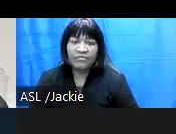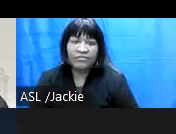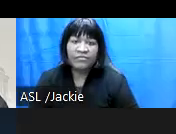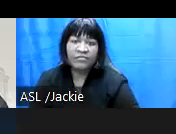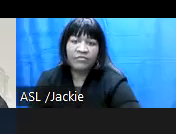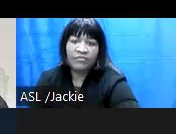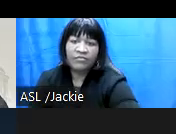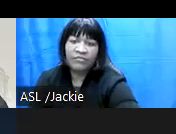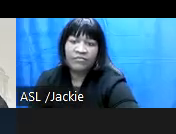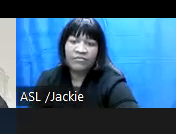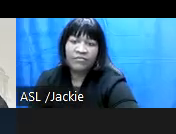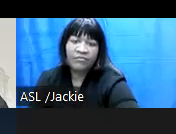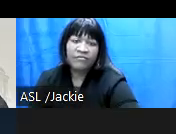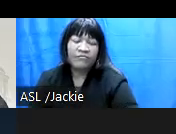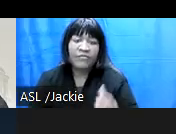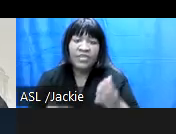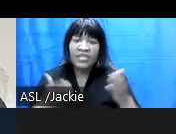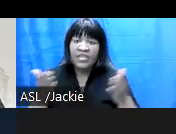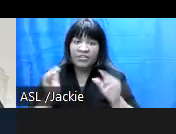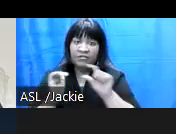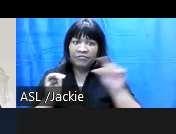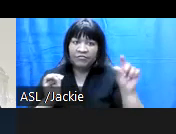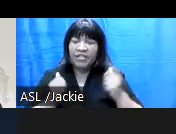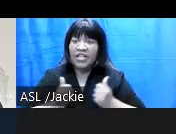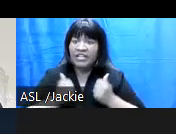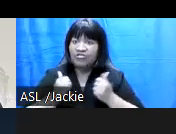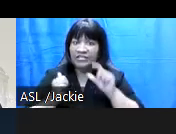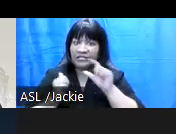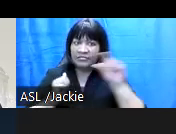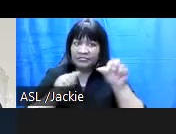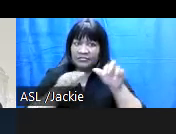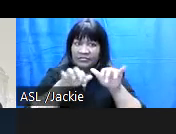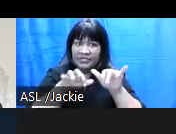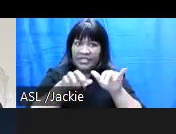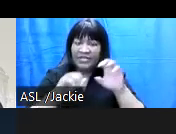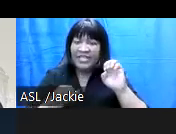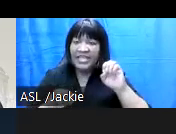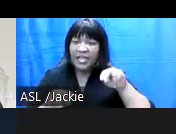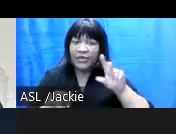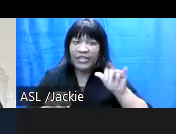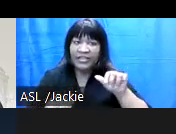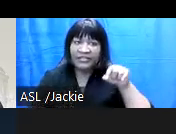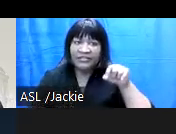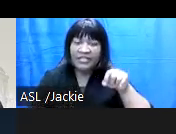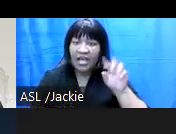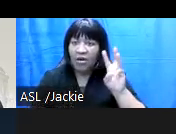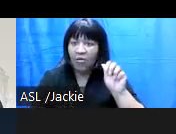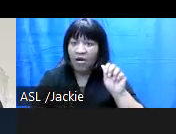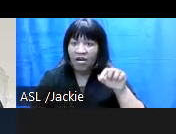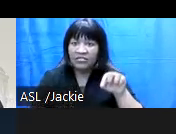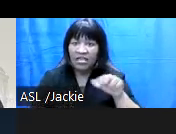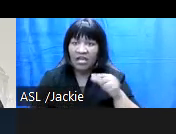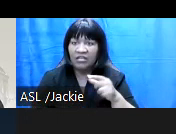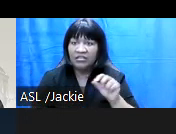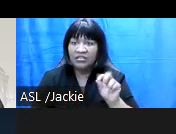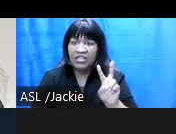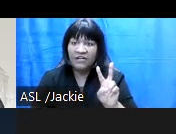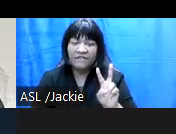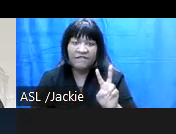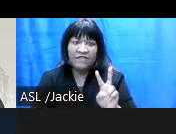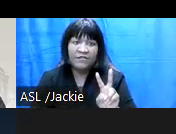Okay. So here in the address bar, equity.wa.gov. Enter.